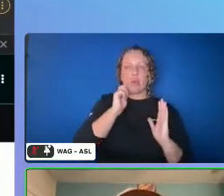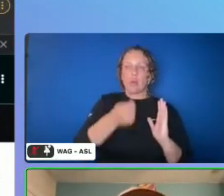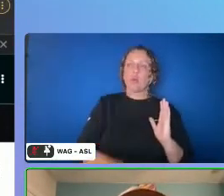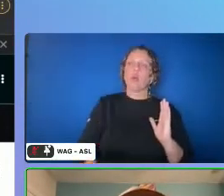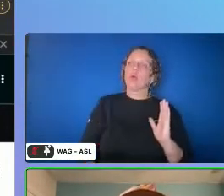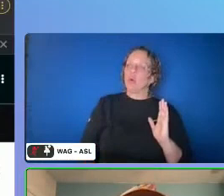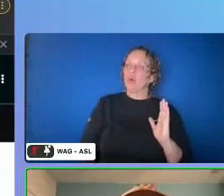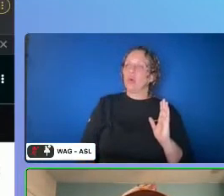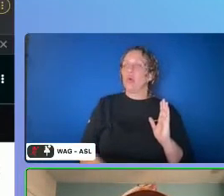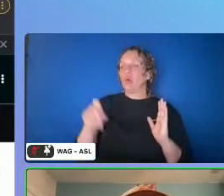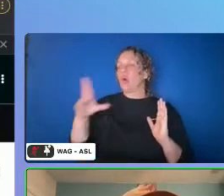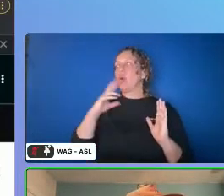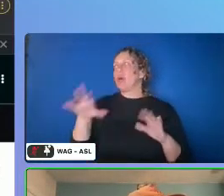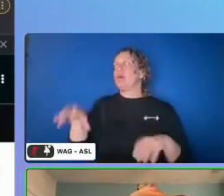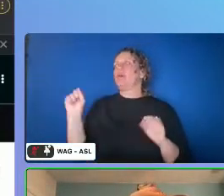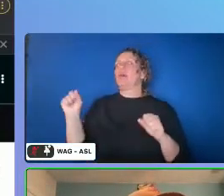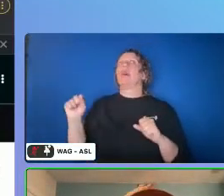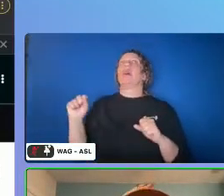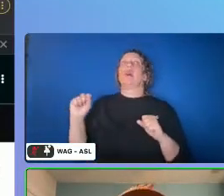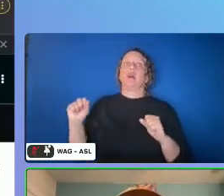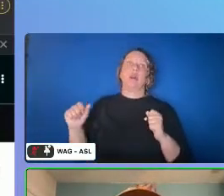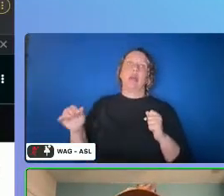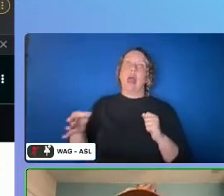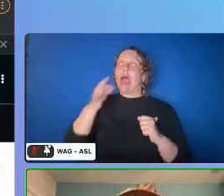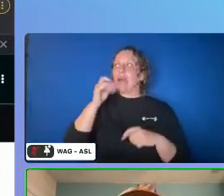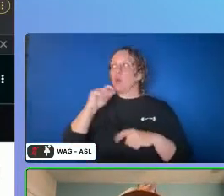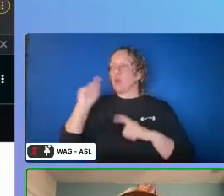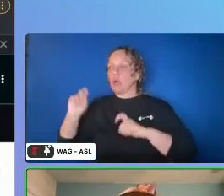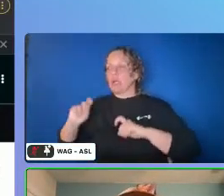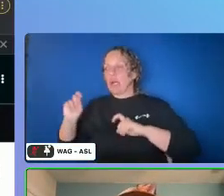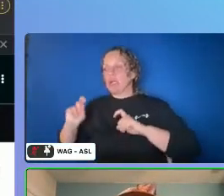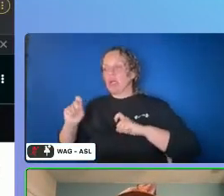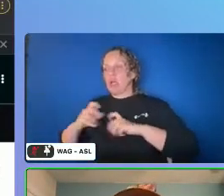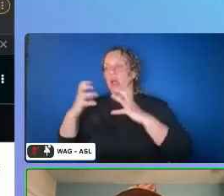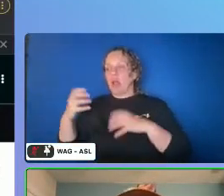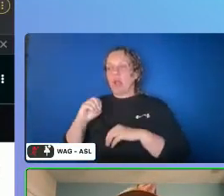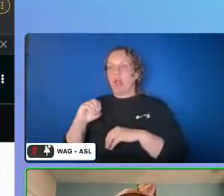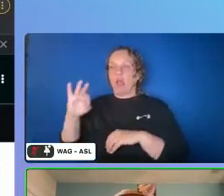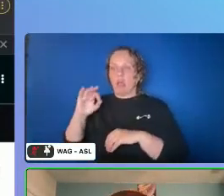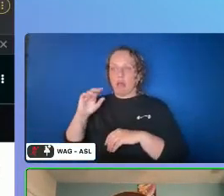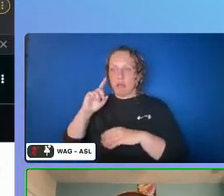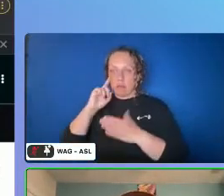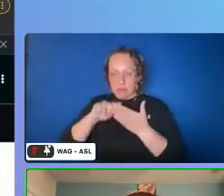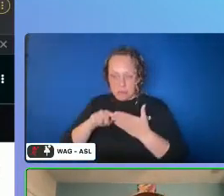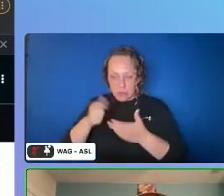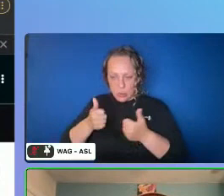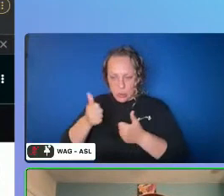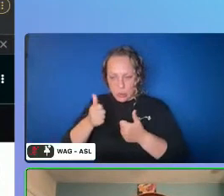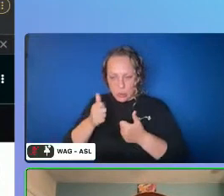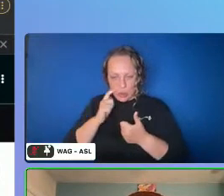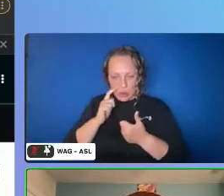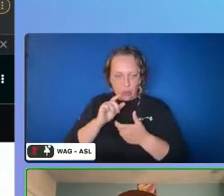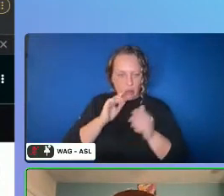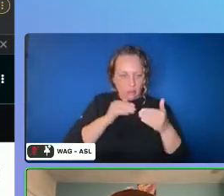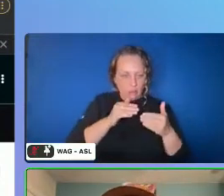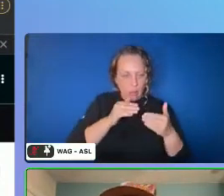Otherwise it would've taken an expert or a tester quite a bit of digging into determine if there's a focus indicator or not.